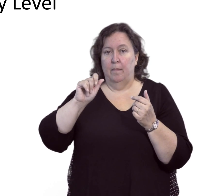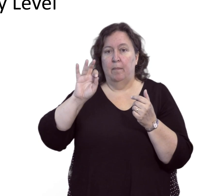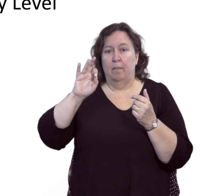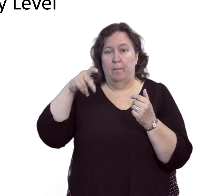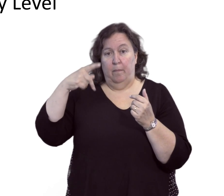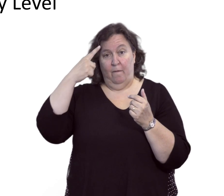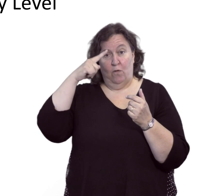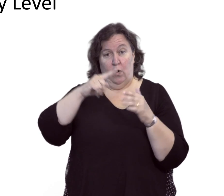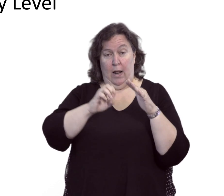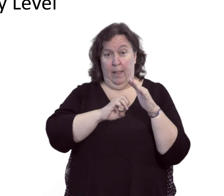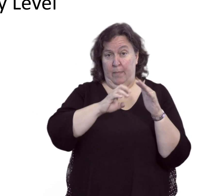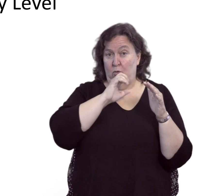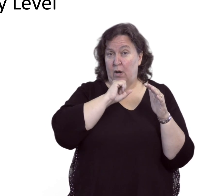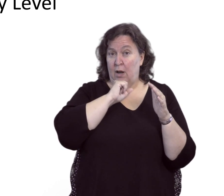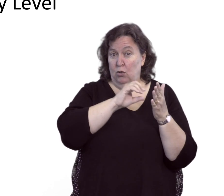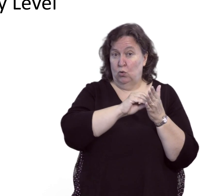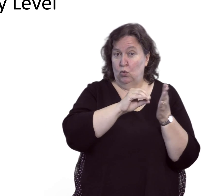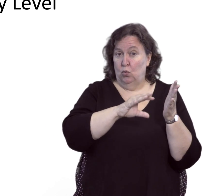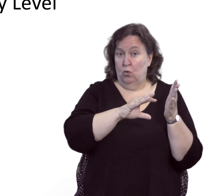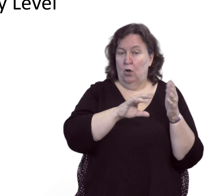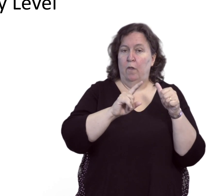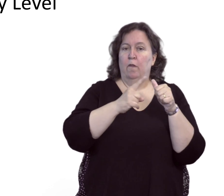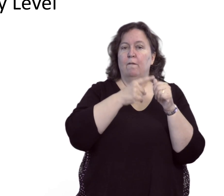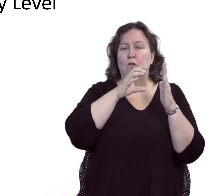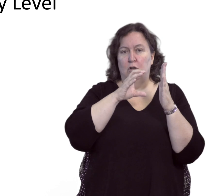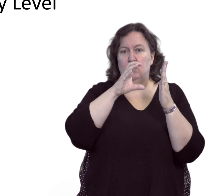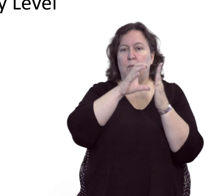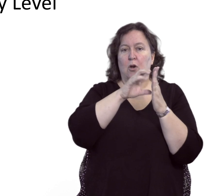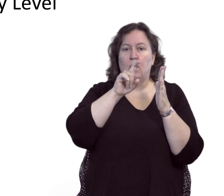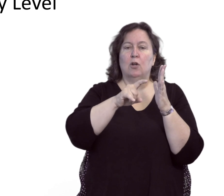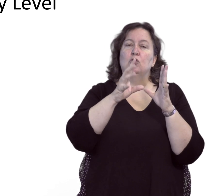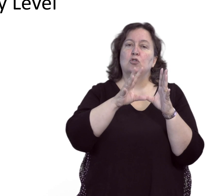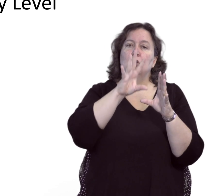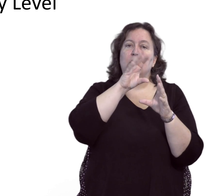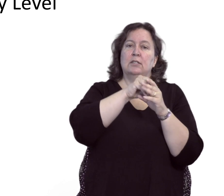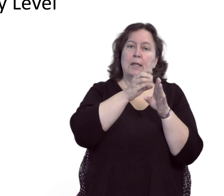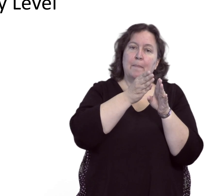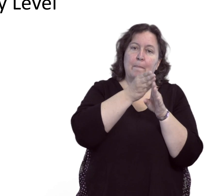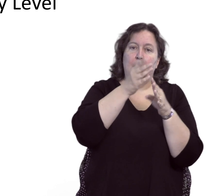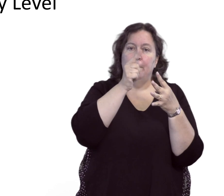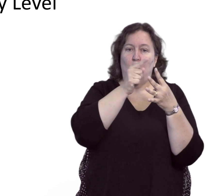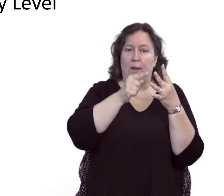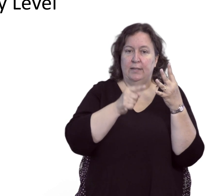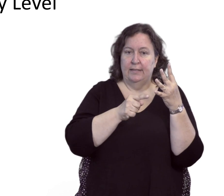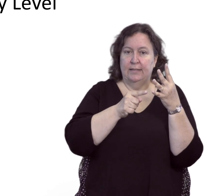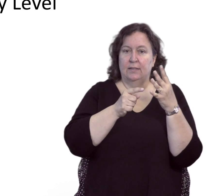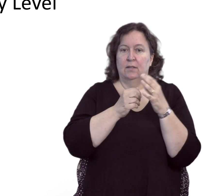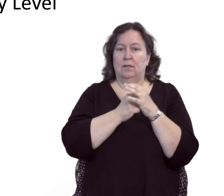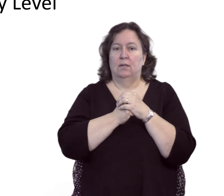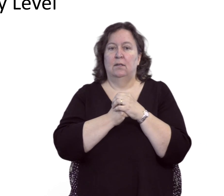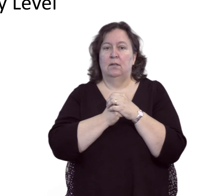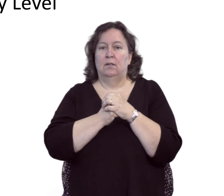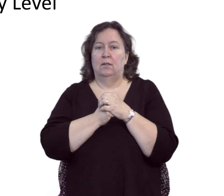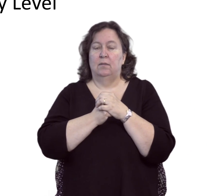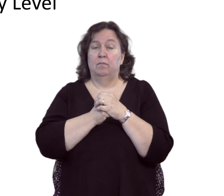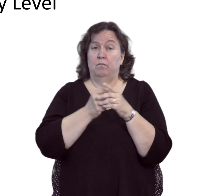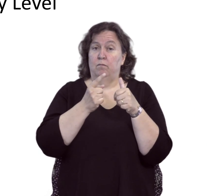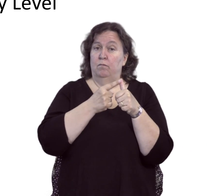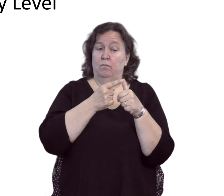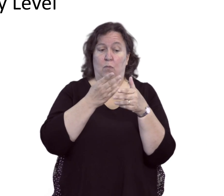an elementary-age student, the first paragraph should contain these main points: